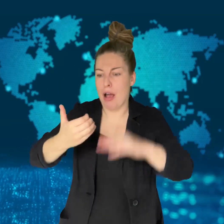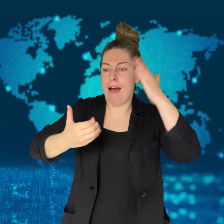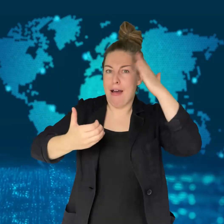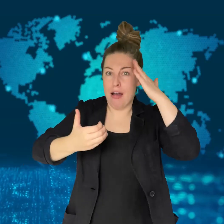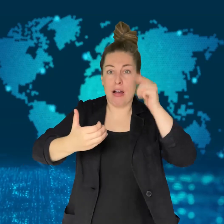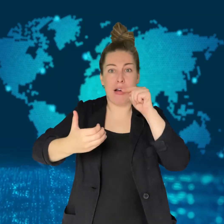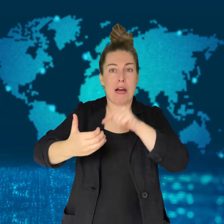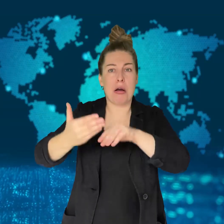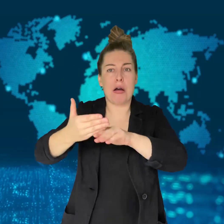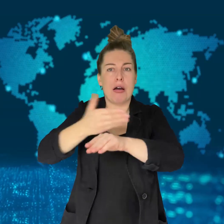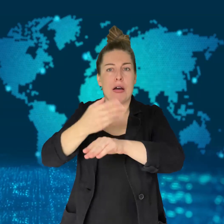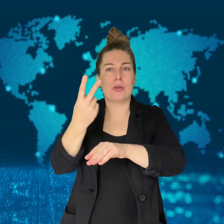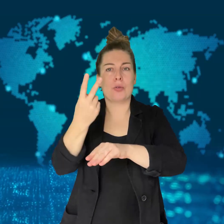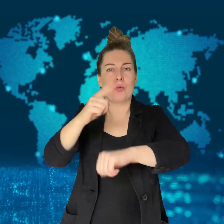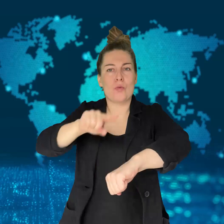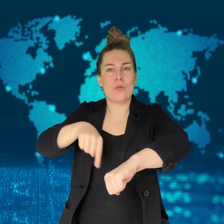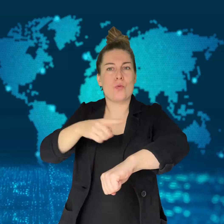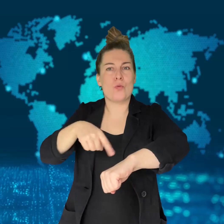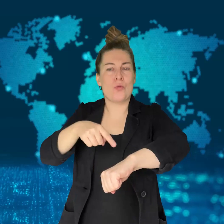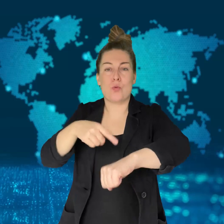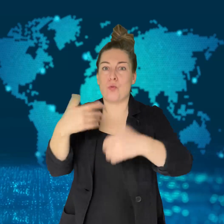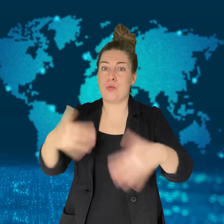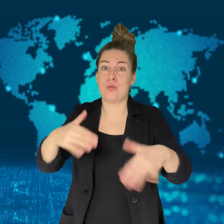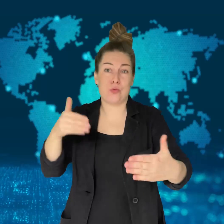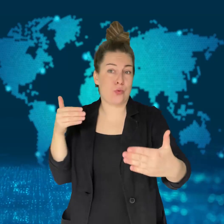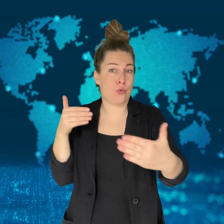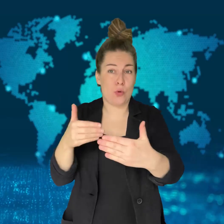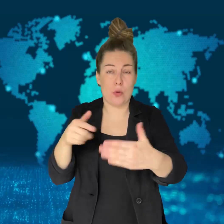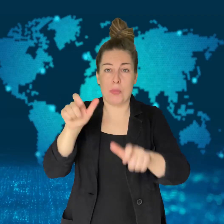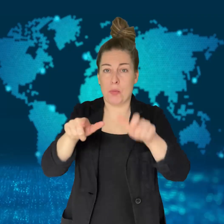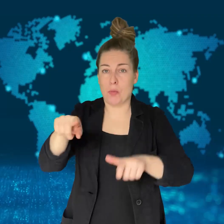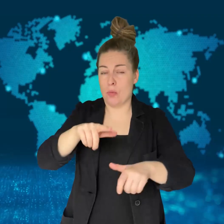People's anger has been fueled by the inability of officials to